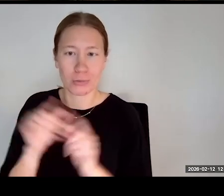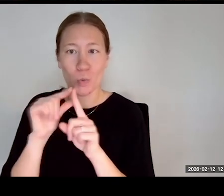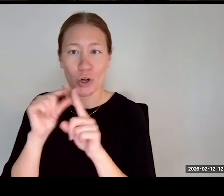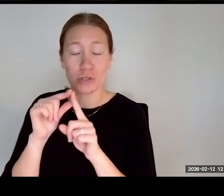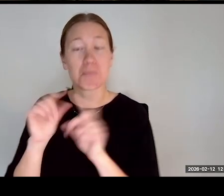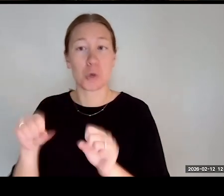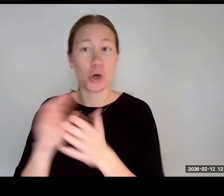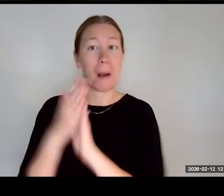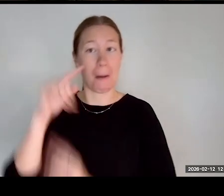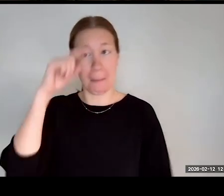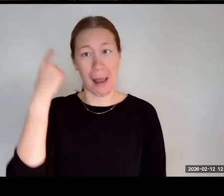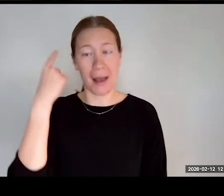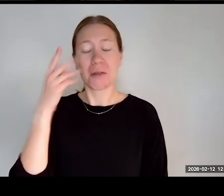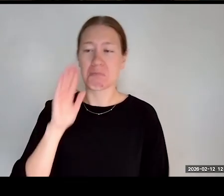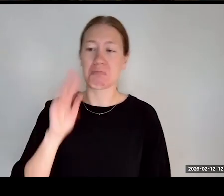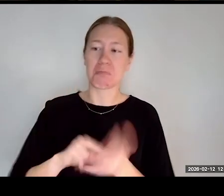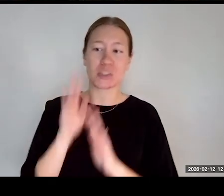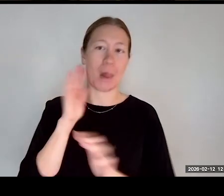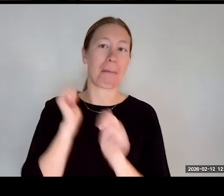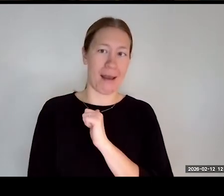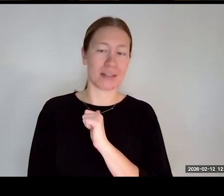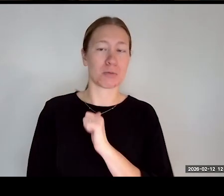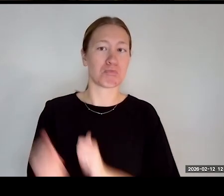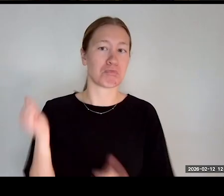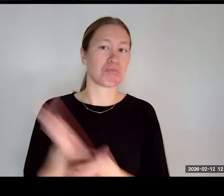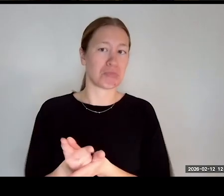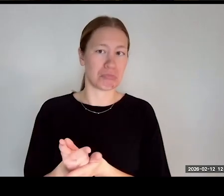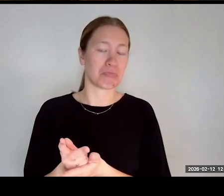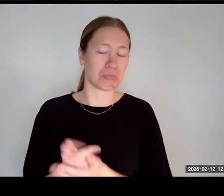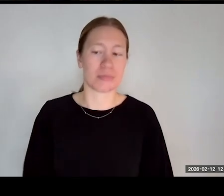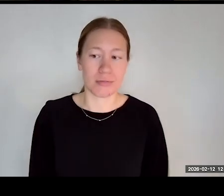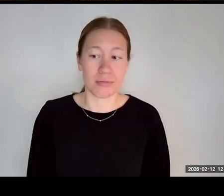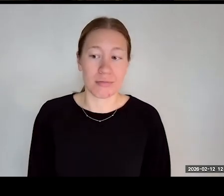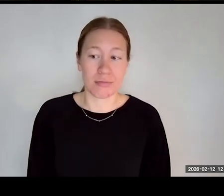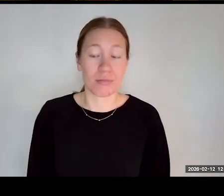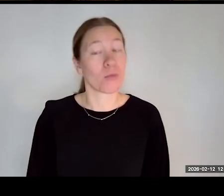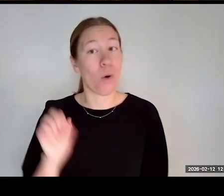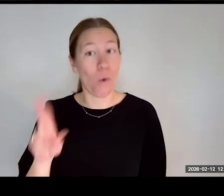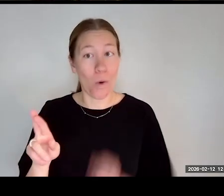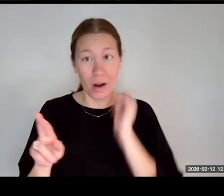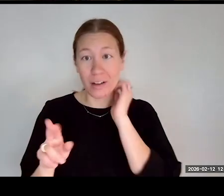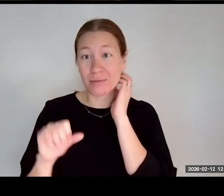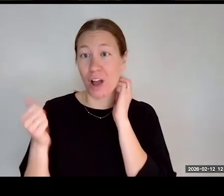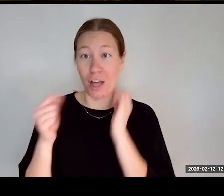and then I would pass that contrast check. But I can also choose to change the shape fill.